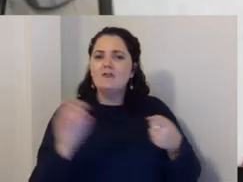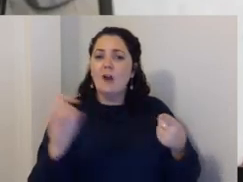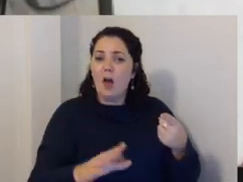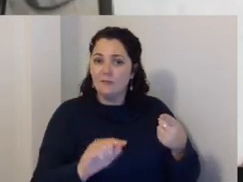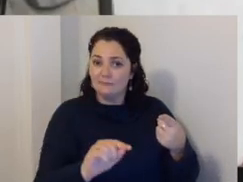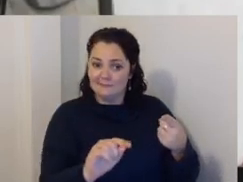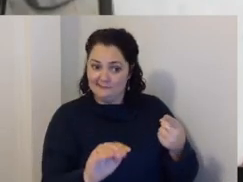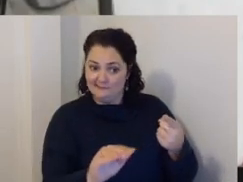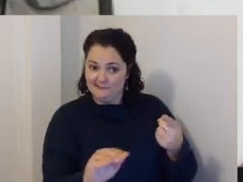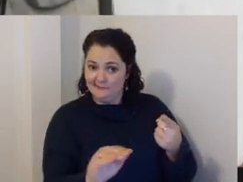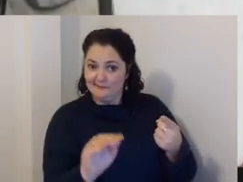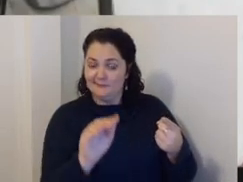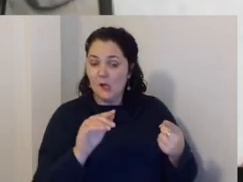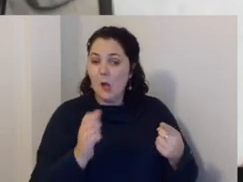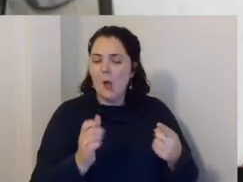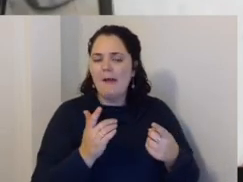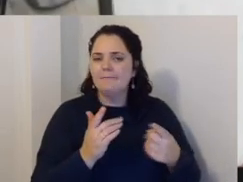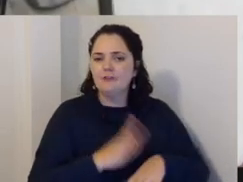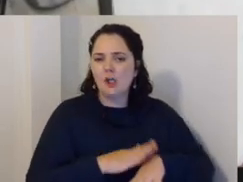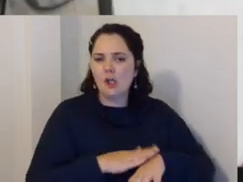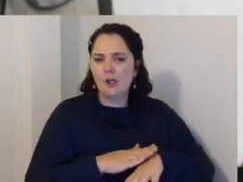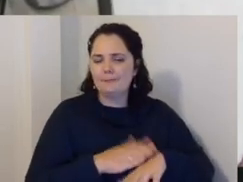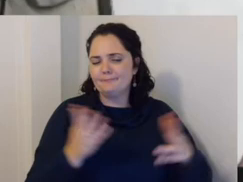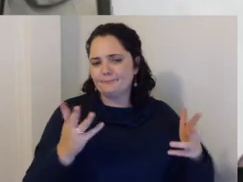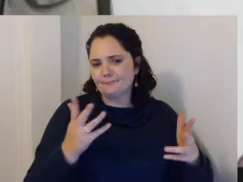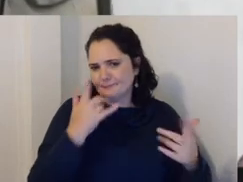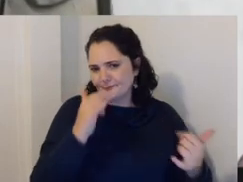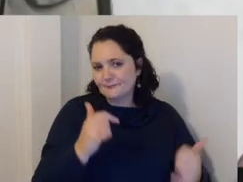into the foot I would have done even more detailed development down there into the toes